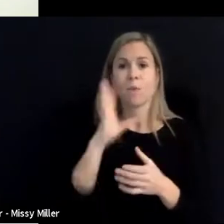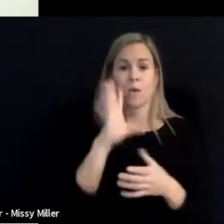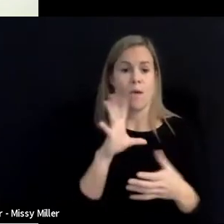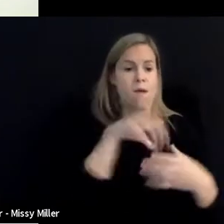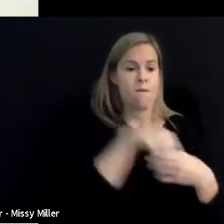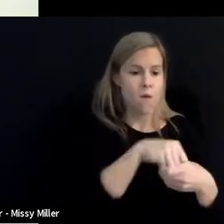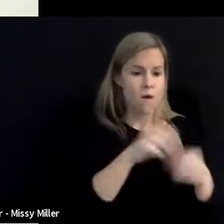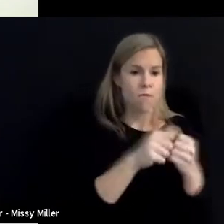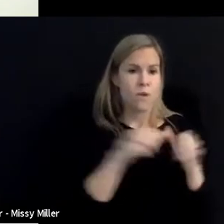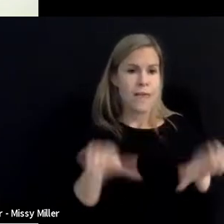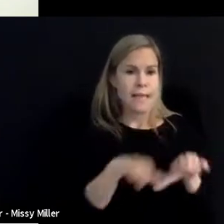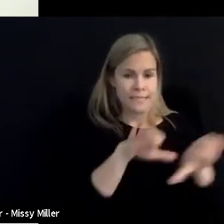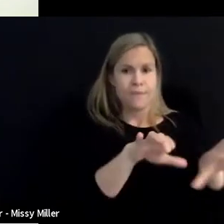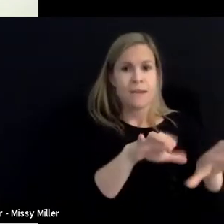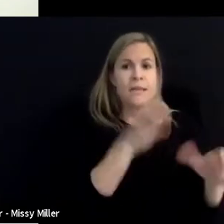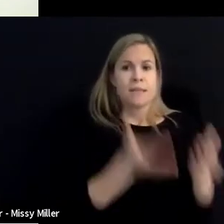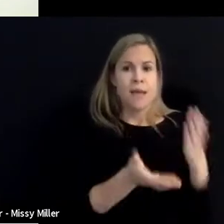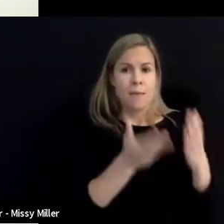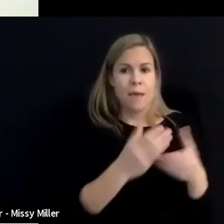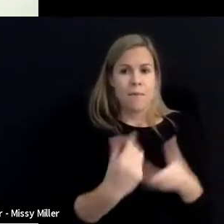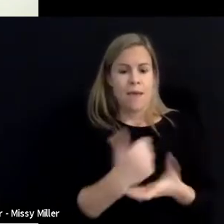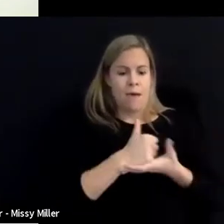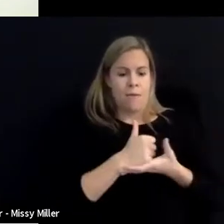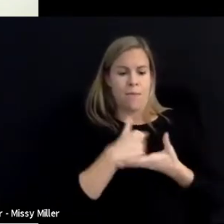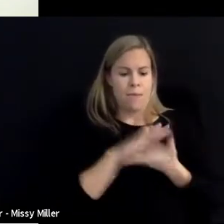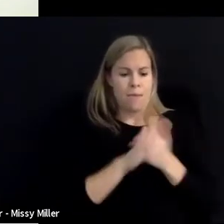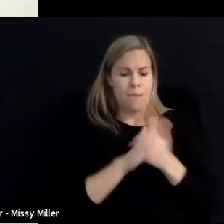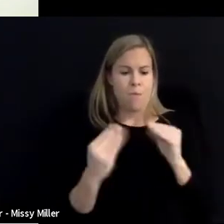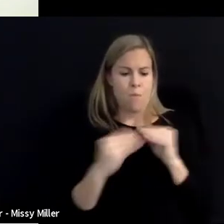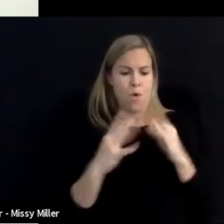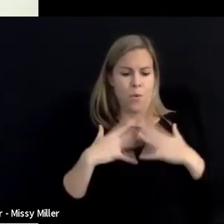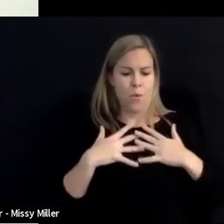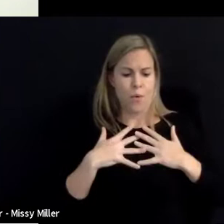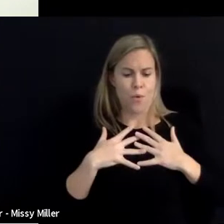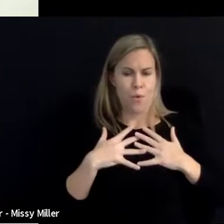which might be curling up on my bed. I mean, when was the last time when you were highly anxious,